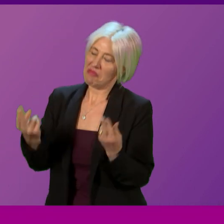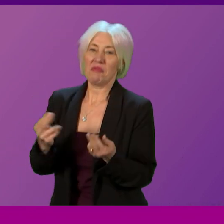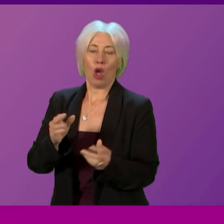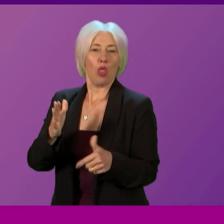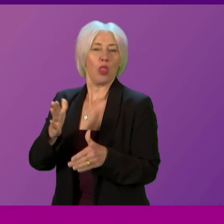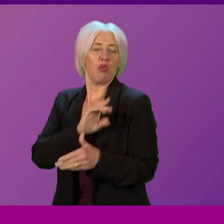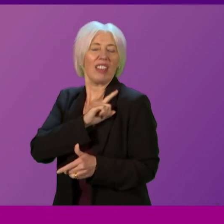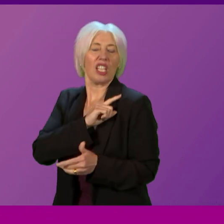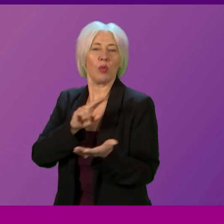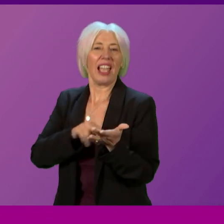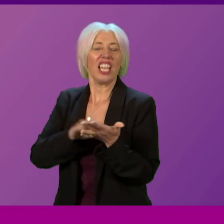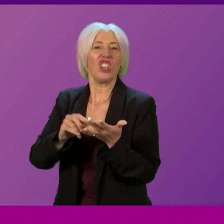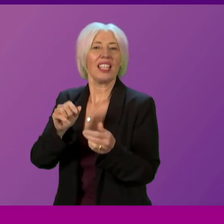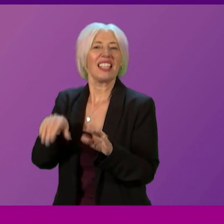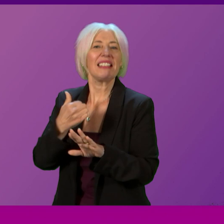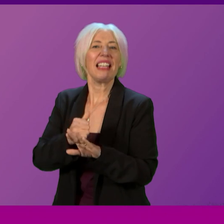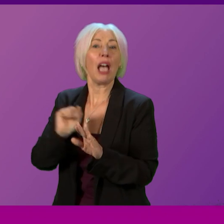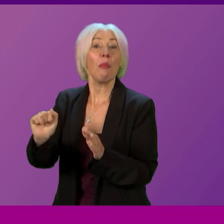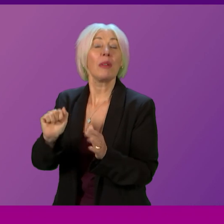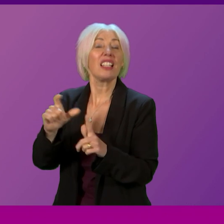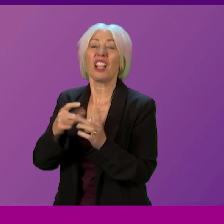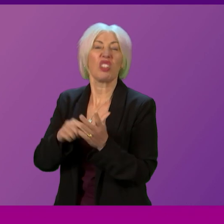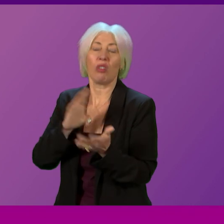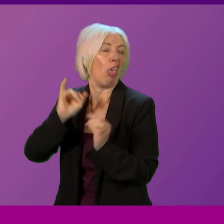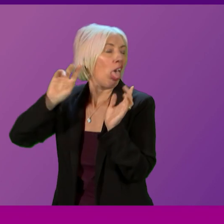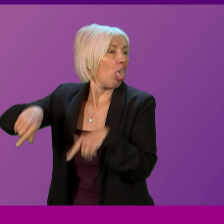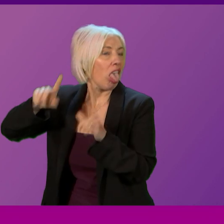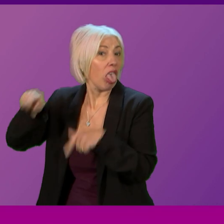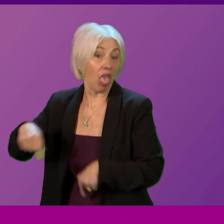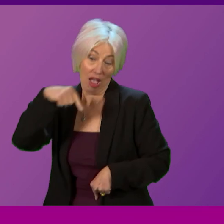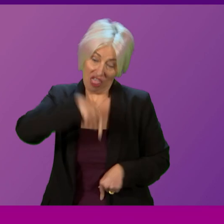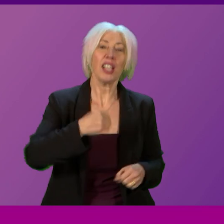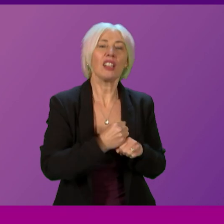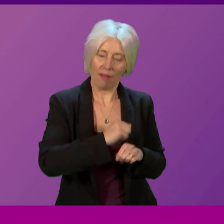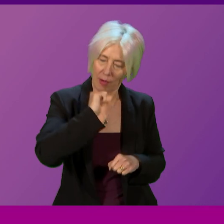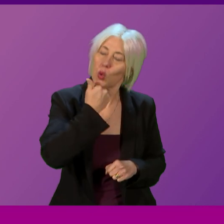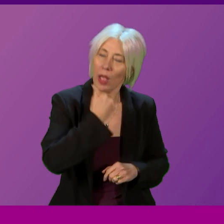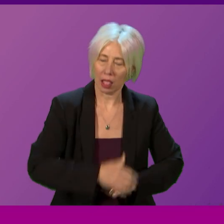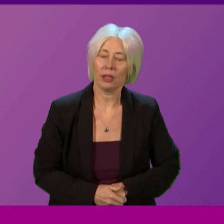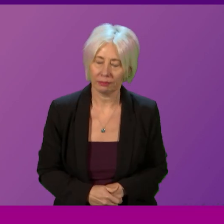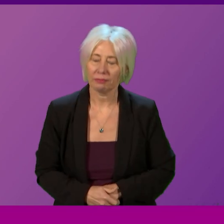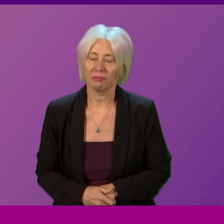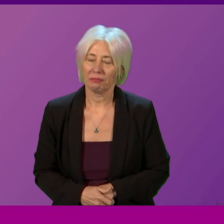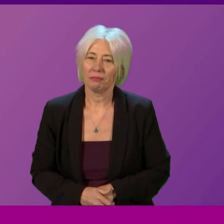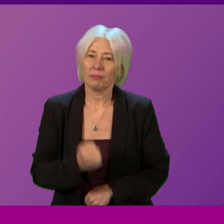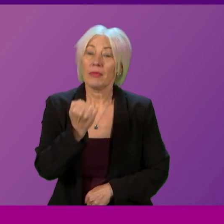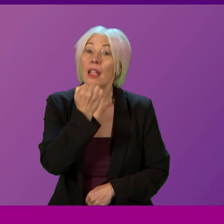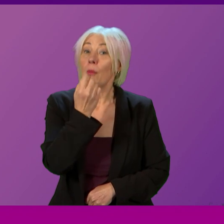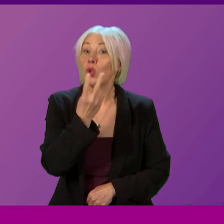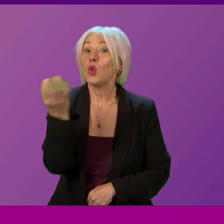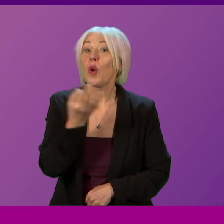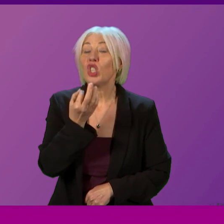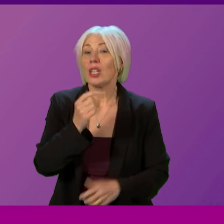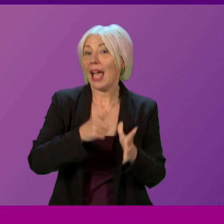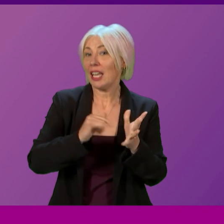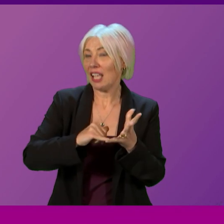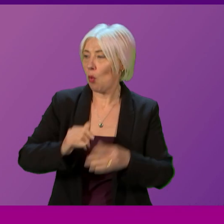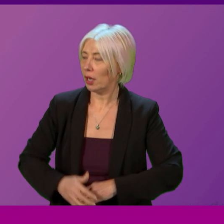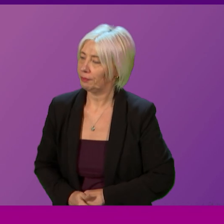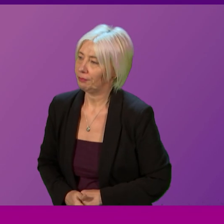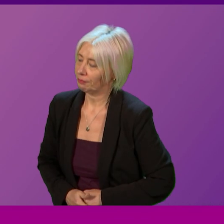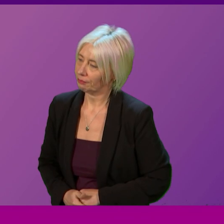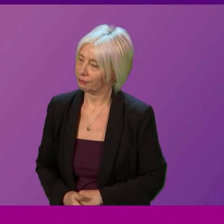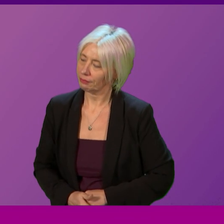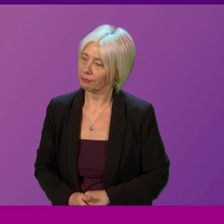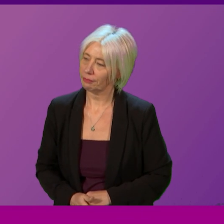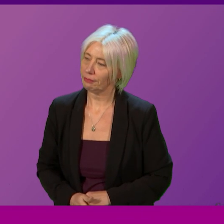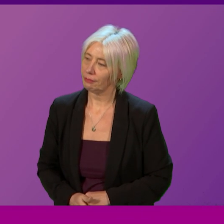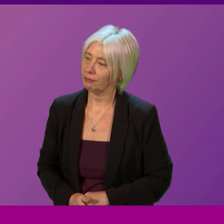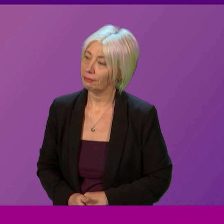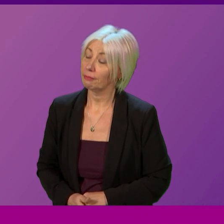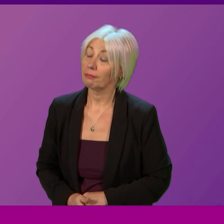This Government always will.